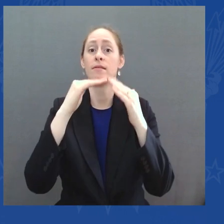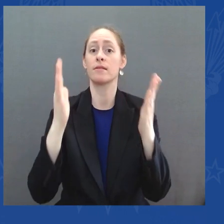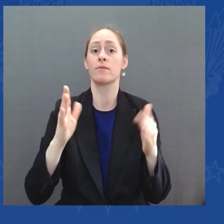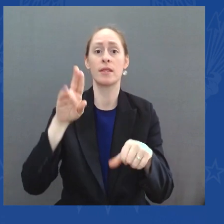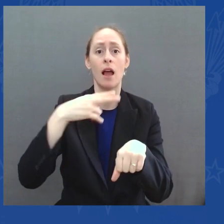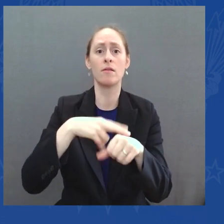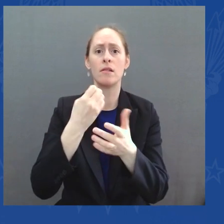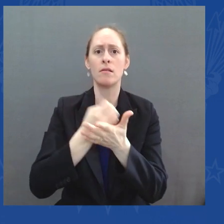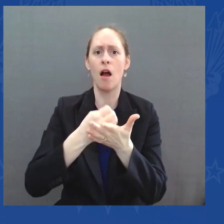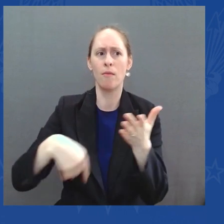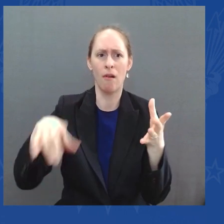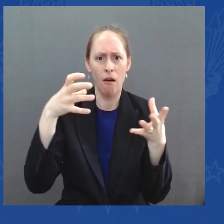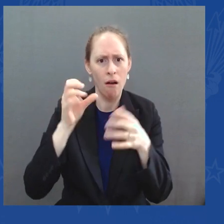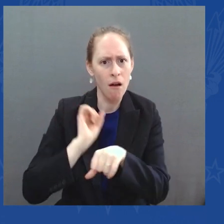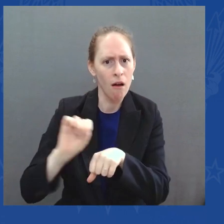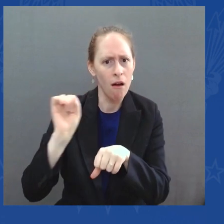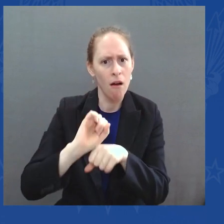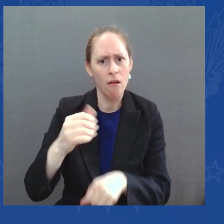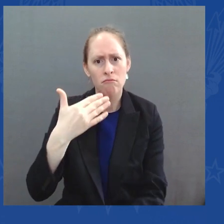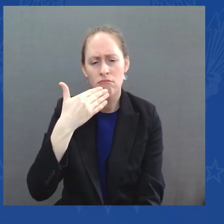which we're here today to discuss and launch.